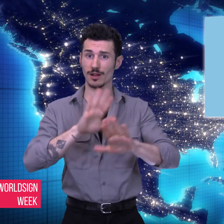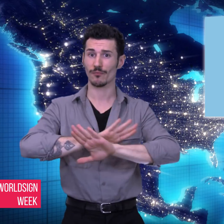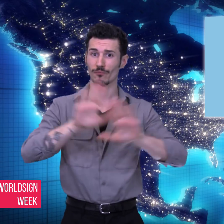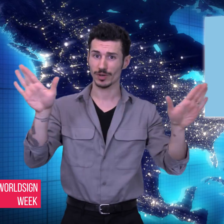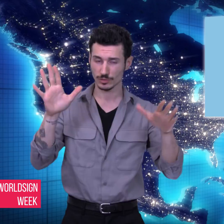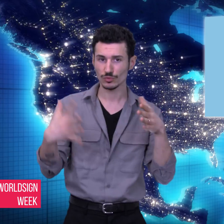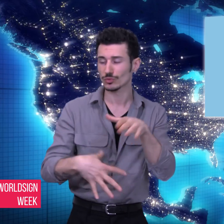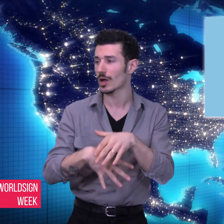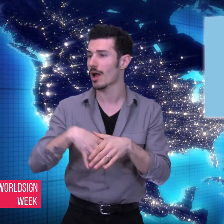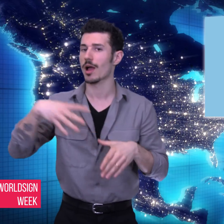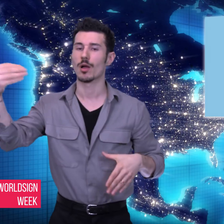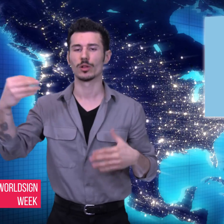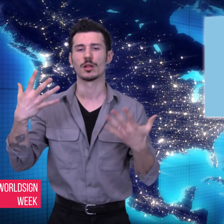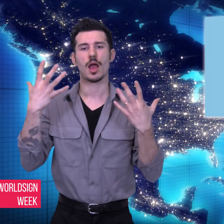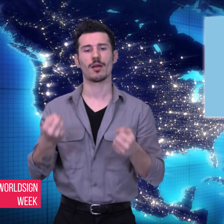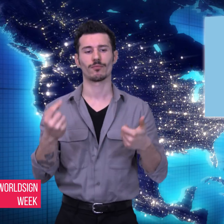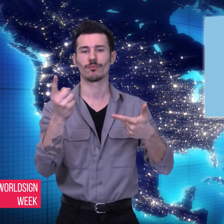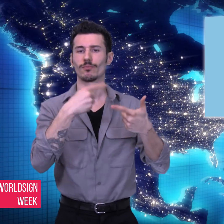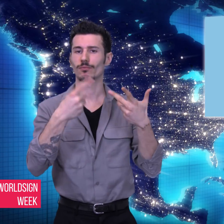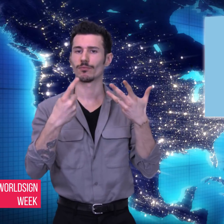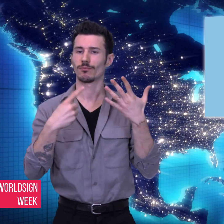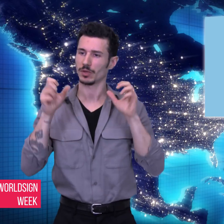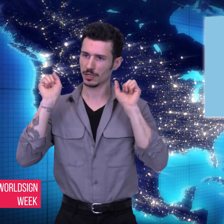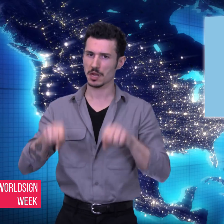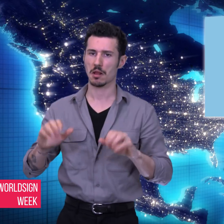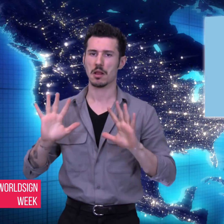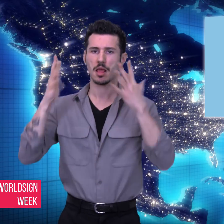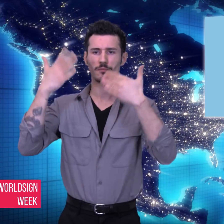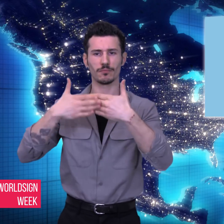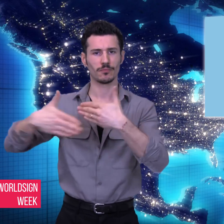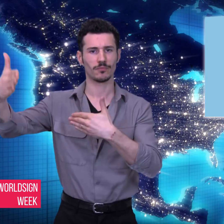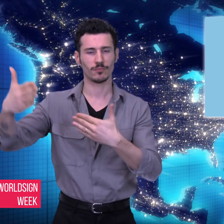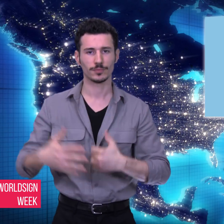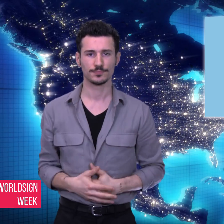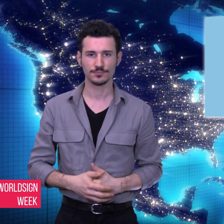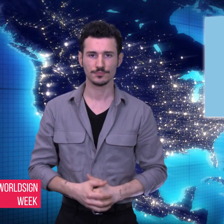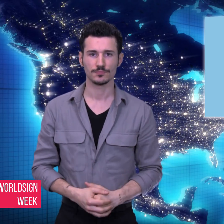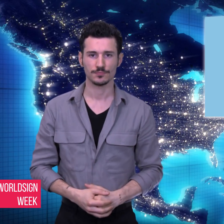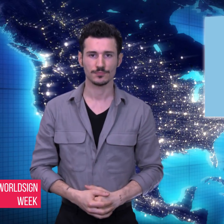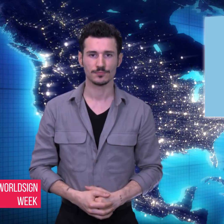themselves for a law-abiding life once released.